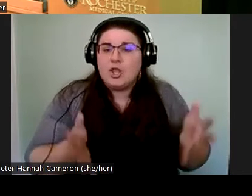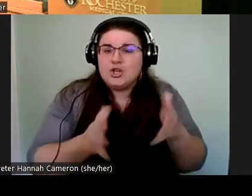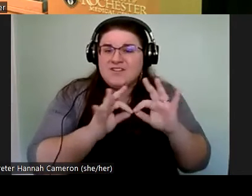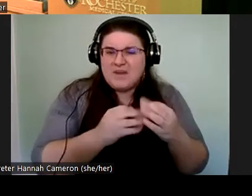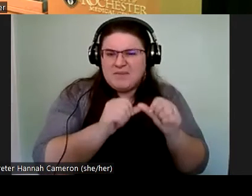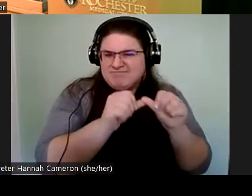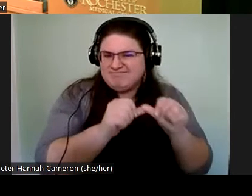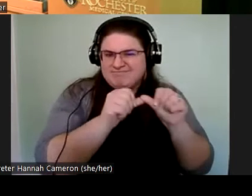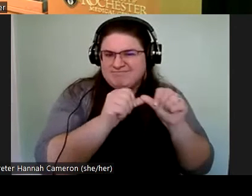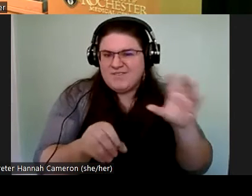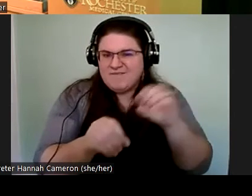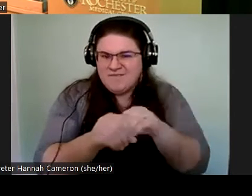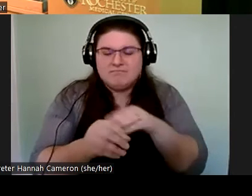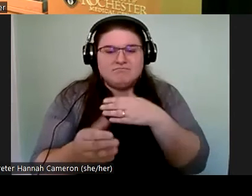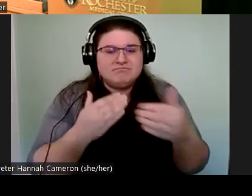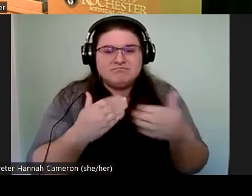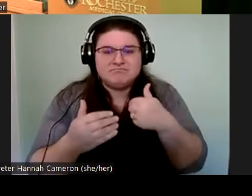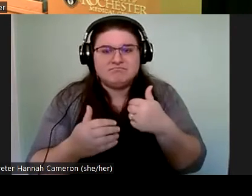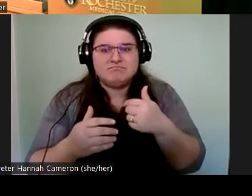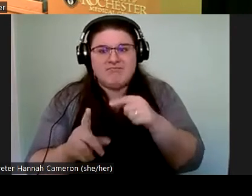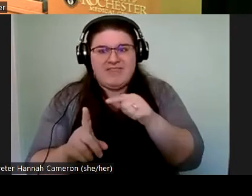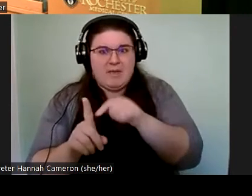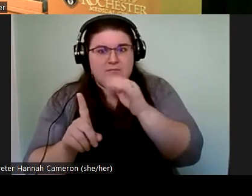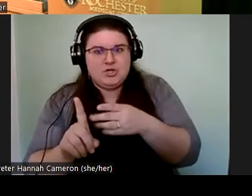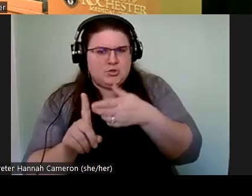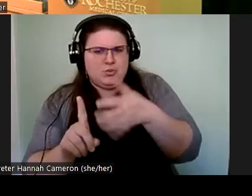know I know they're really kind of putting up this wall right now but you know hang in